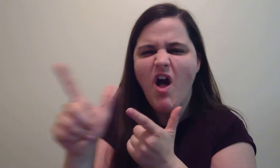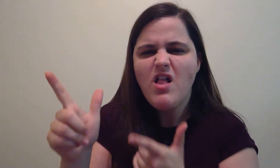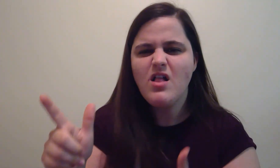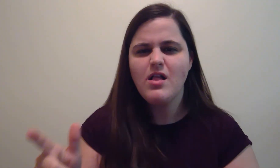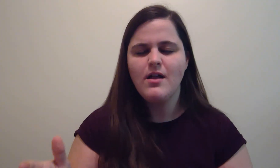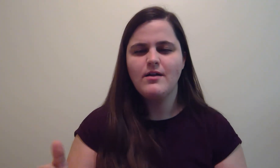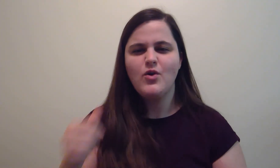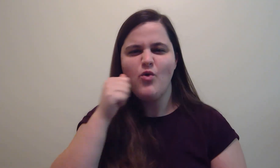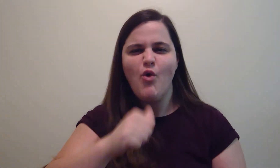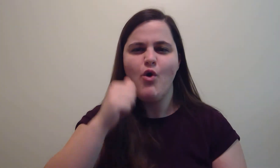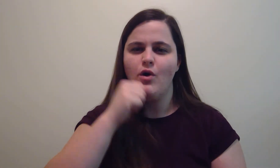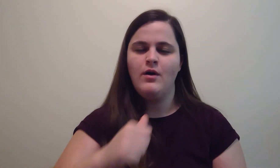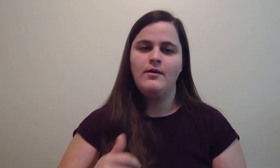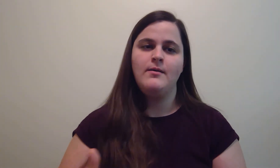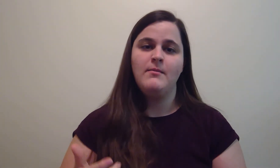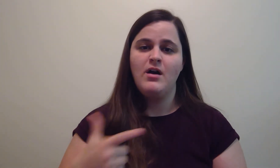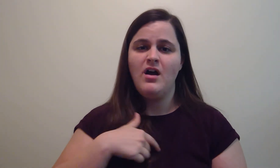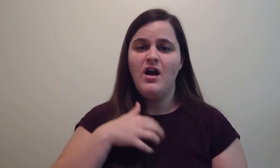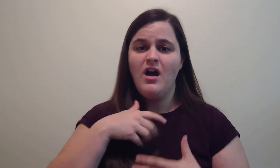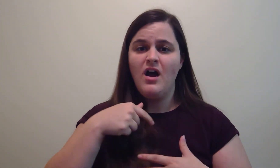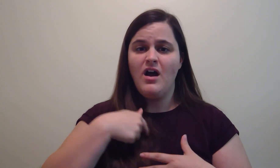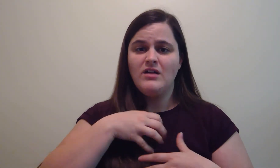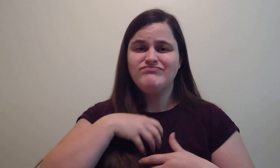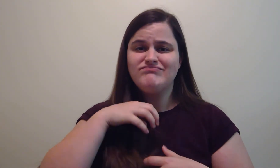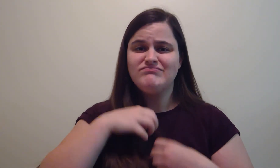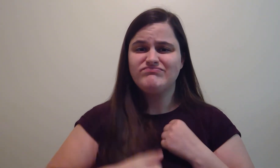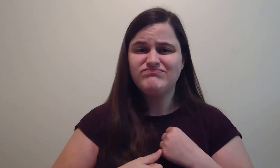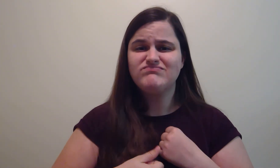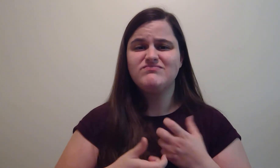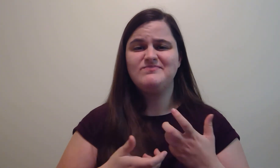All of a sudden my stomach completely bailed on me.